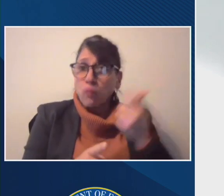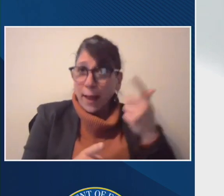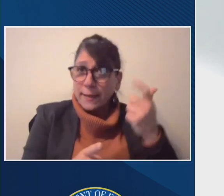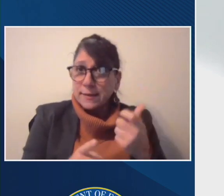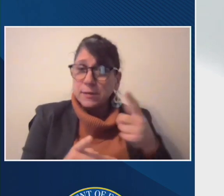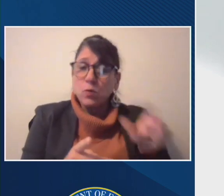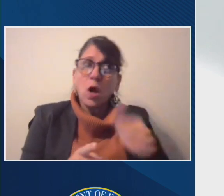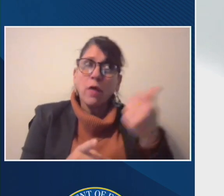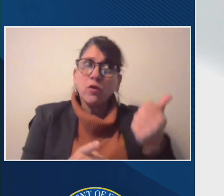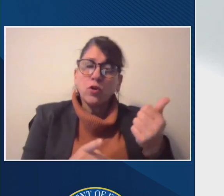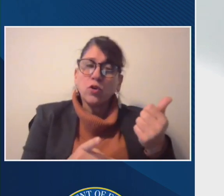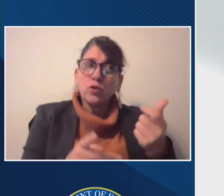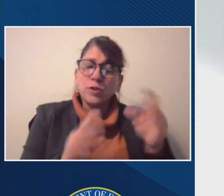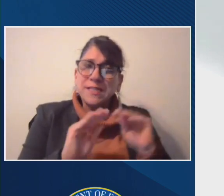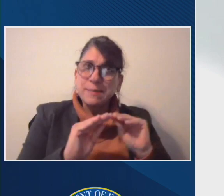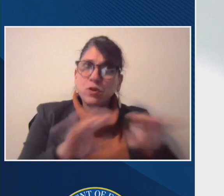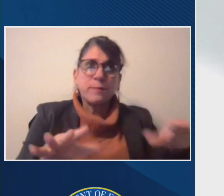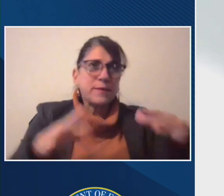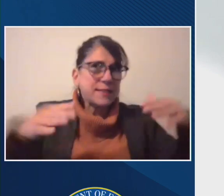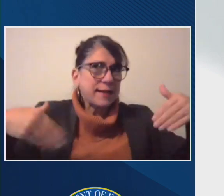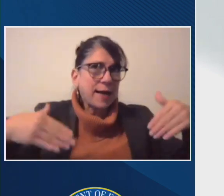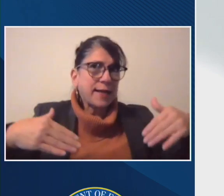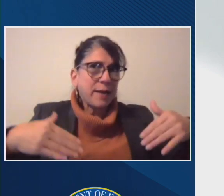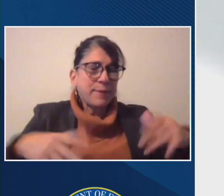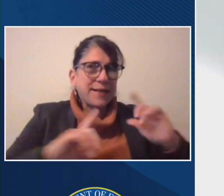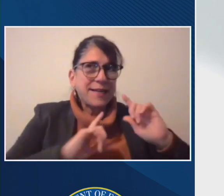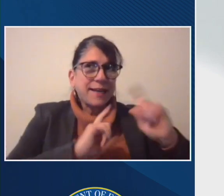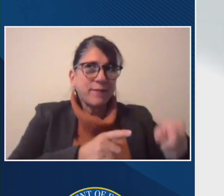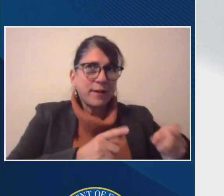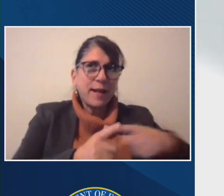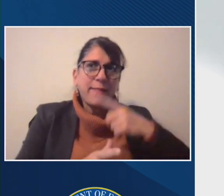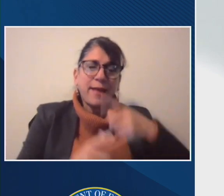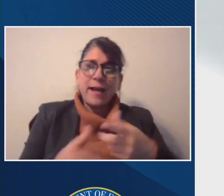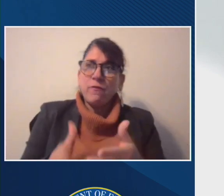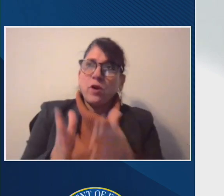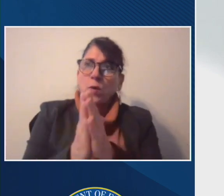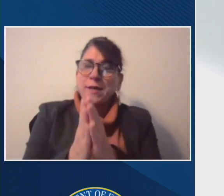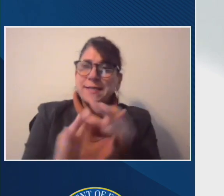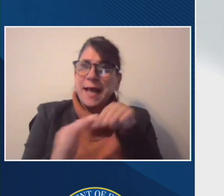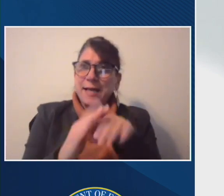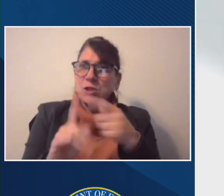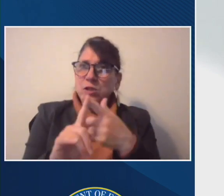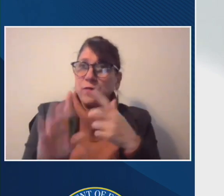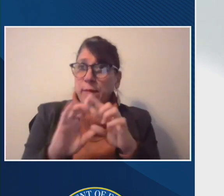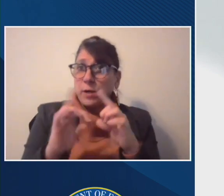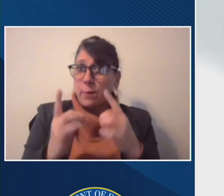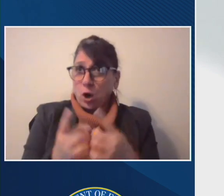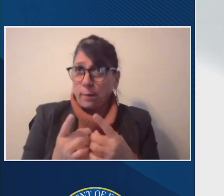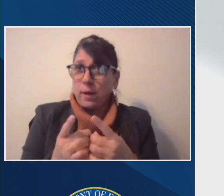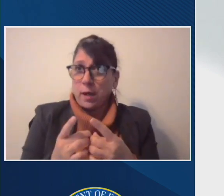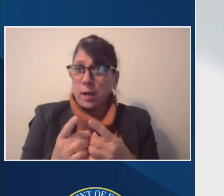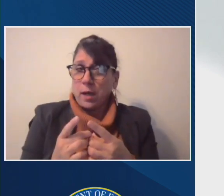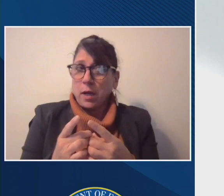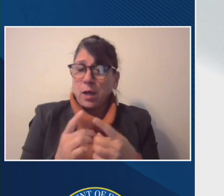hadn't been made. And at that point, it requests access from the Department on a case by case basis to